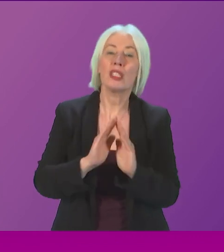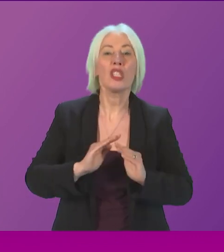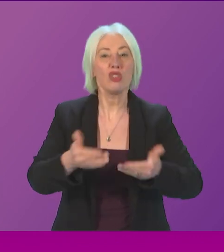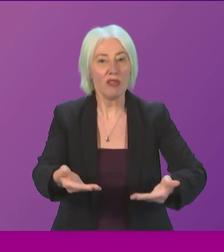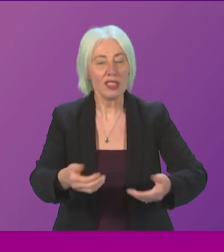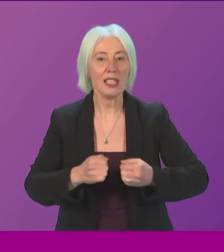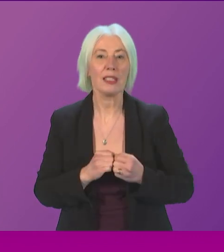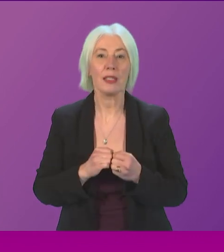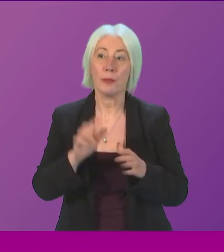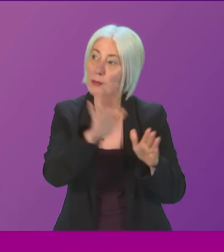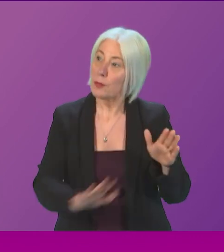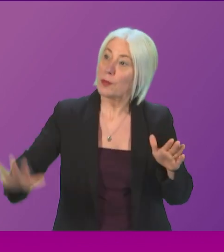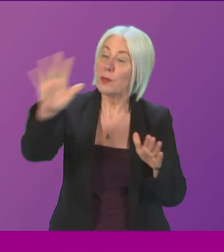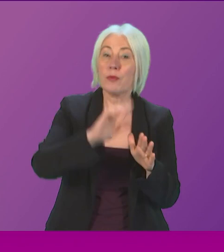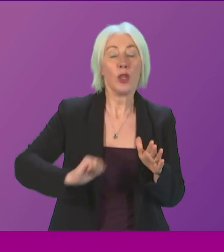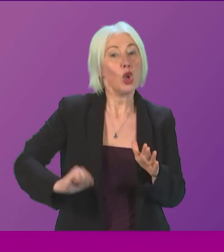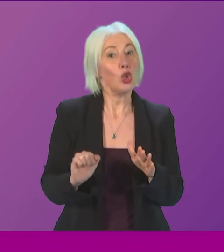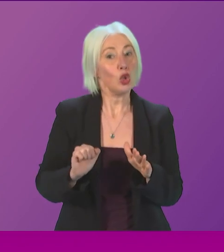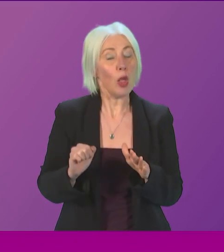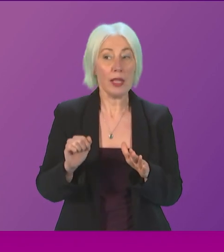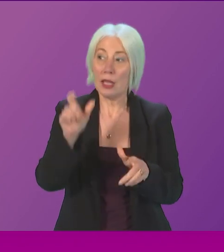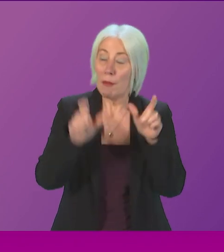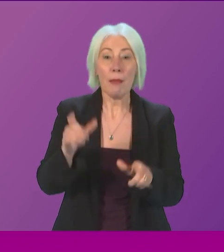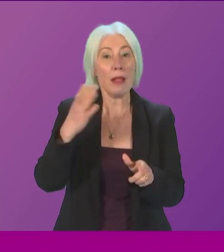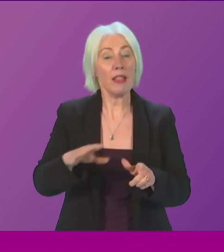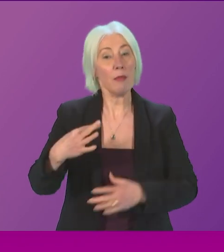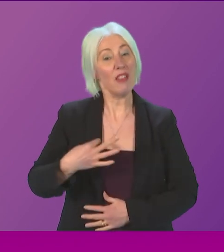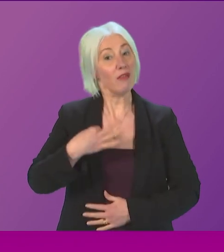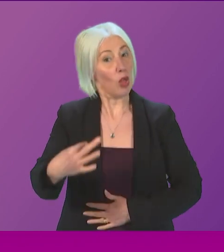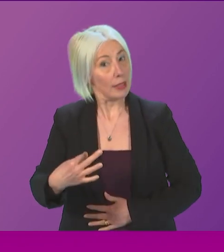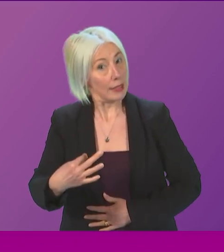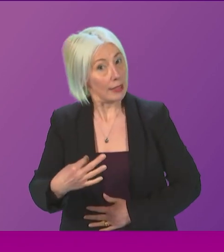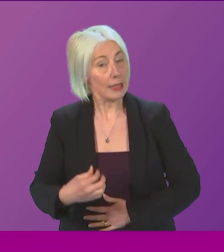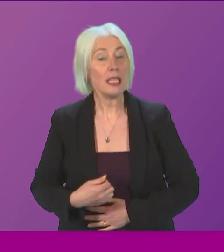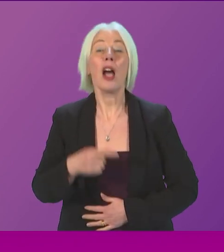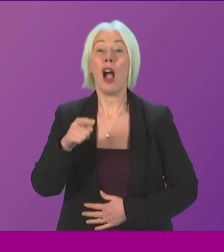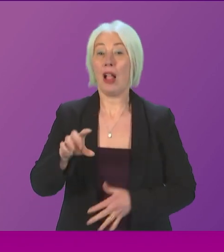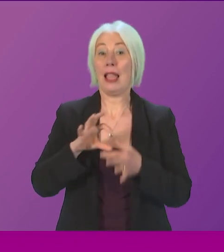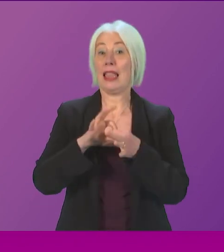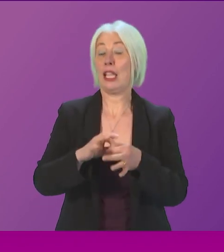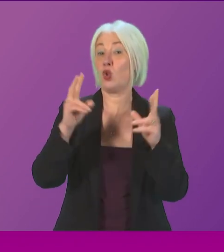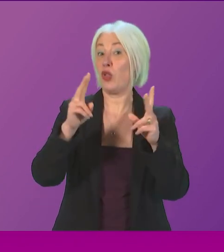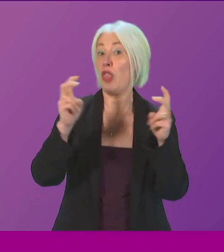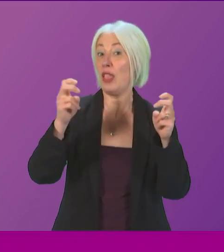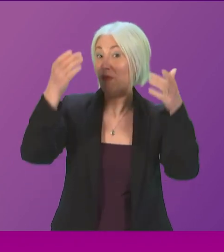Across Scotland, people have taken the time to perform acts of service in line with the coronation theme of helping out.